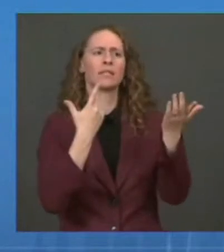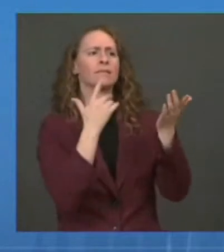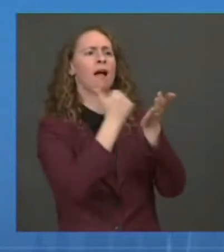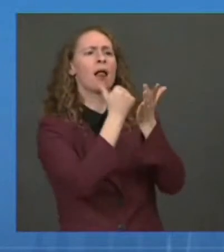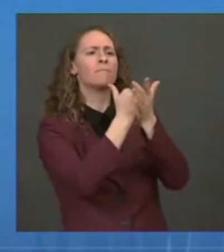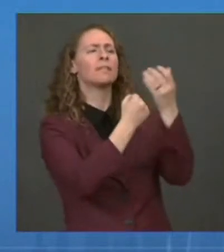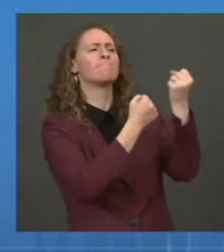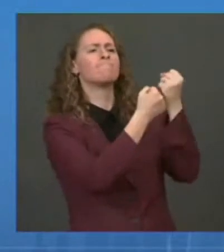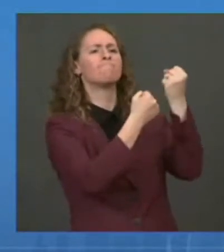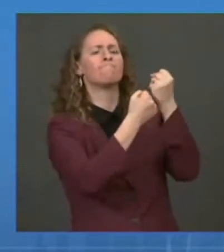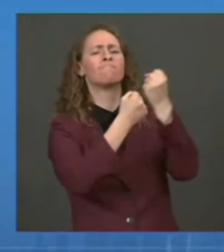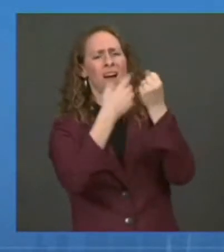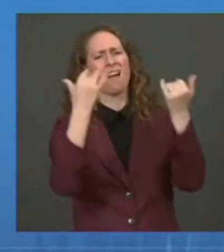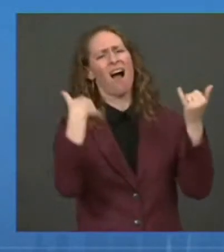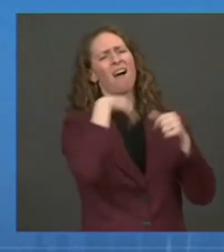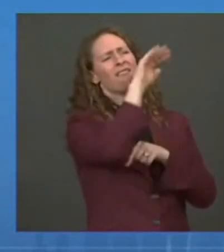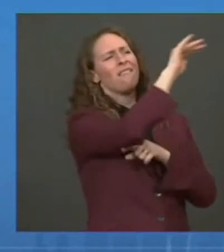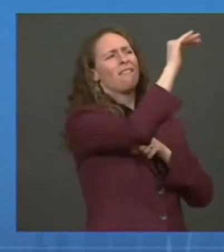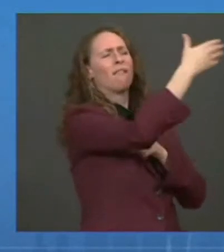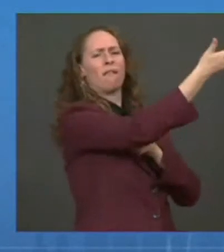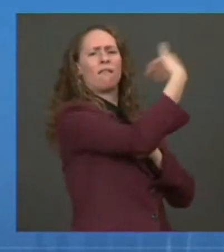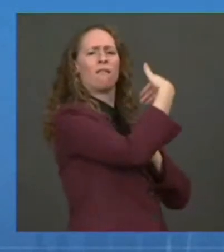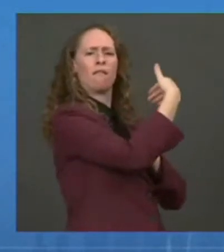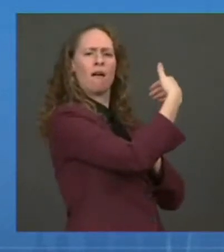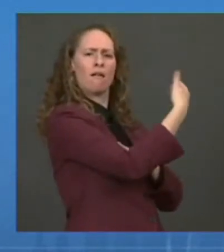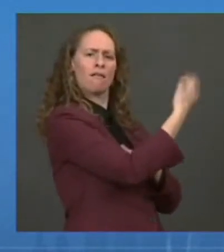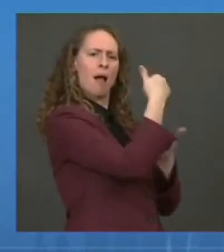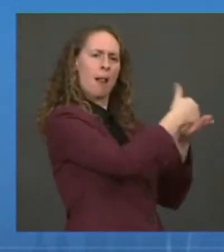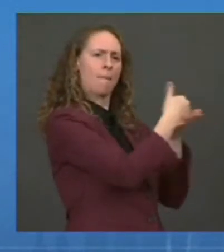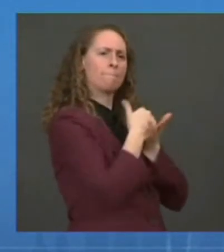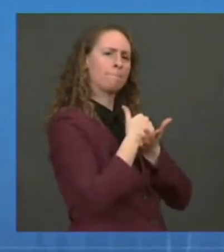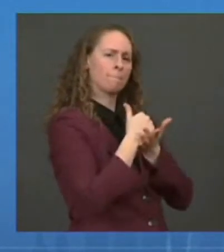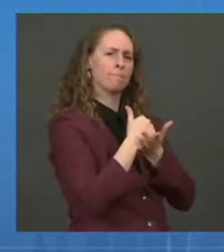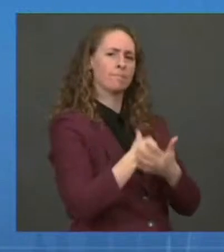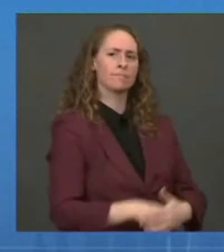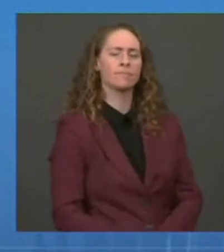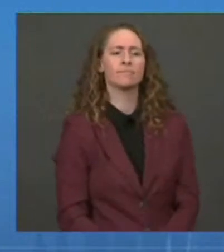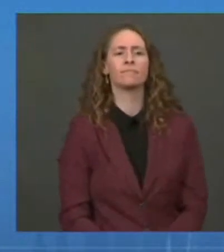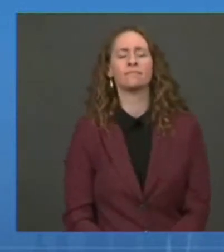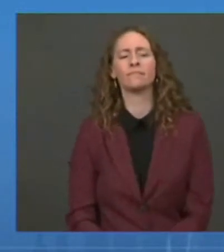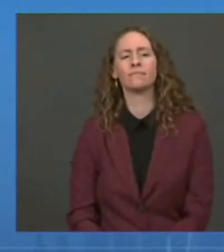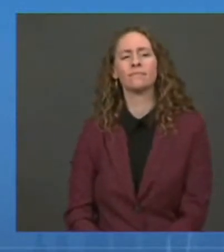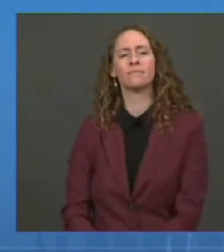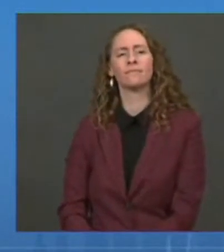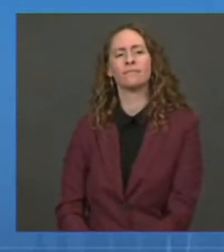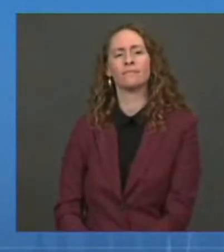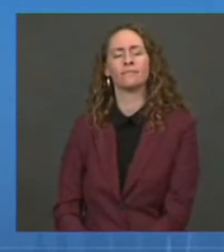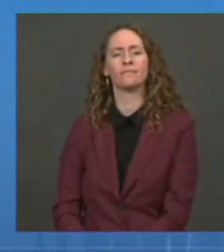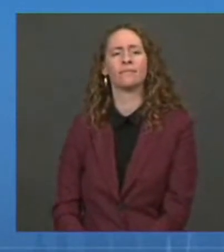WORLD TO STEP UP AND JOIN US.